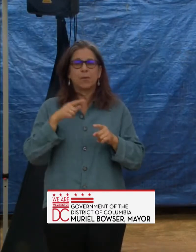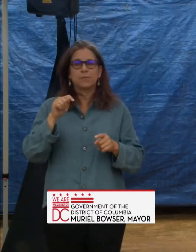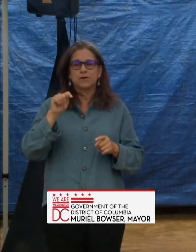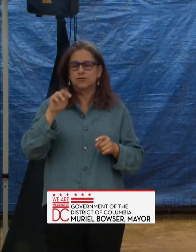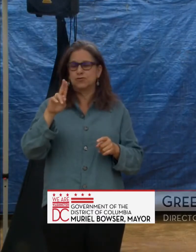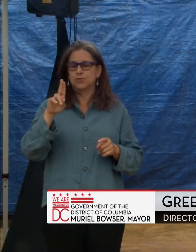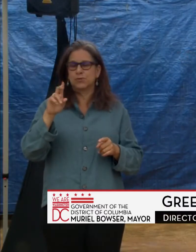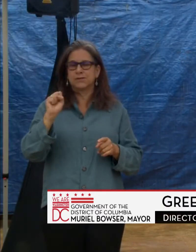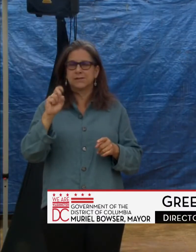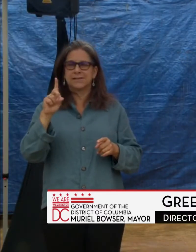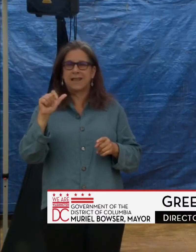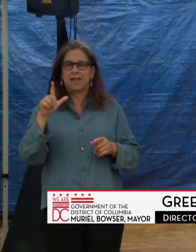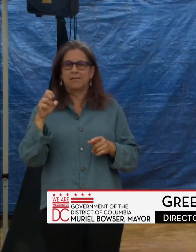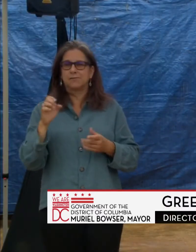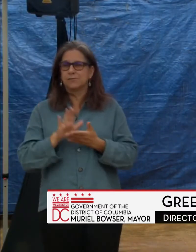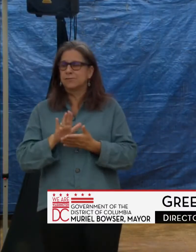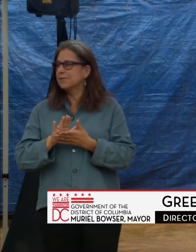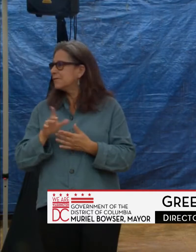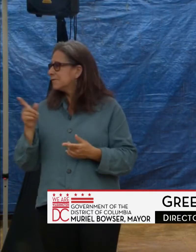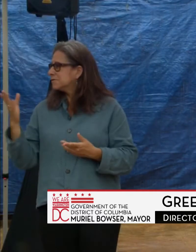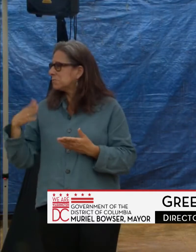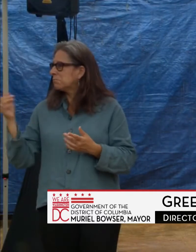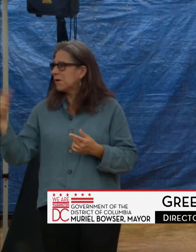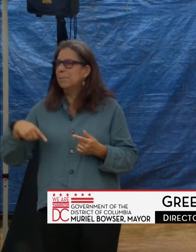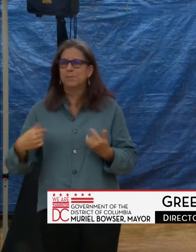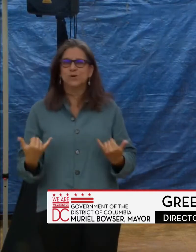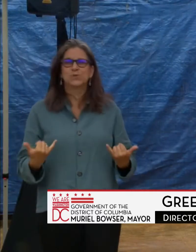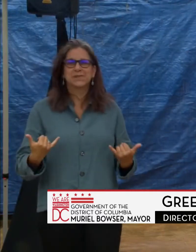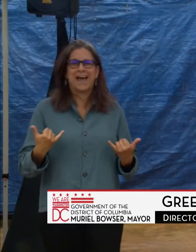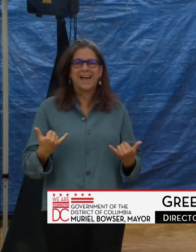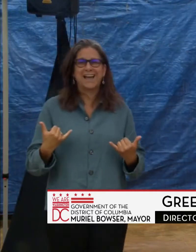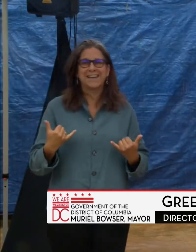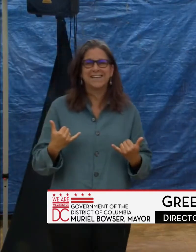ARE PRESENT TODAY WILL WORK WITH THE DGS STAFF AND OUR GENERAL